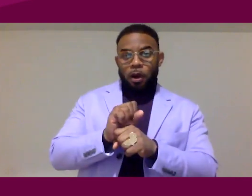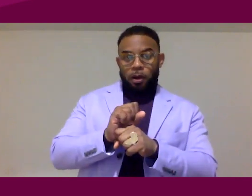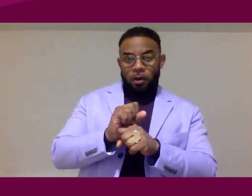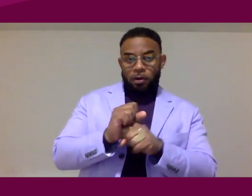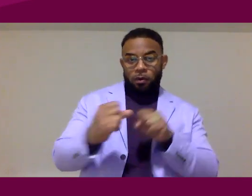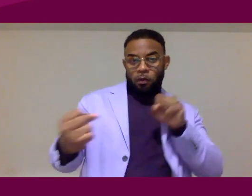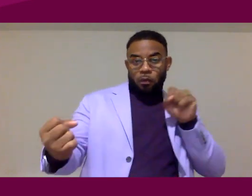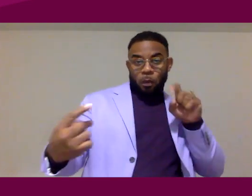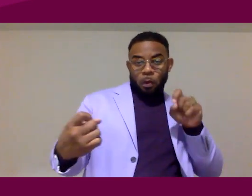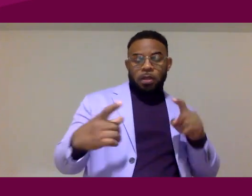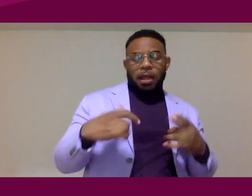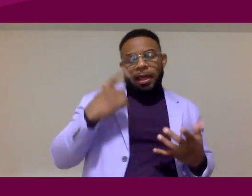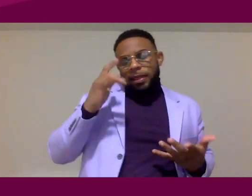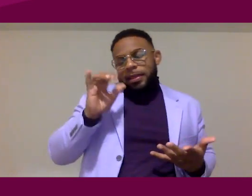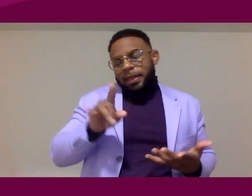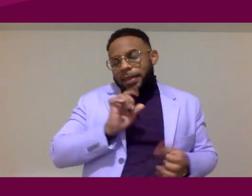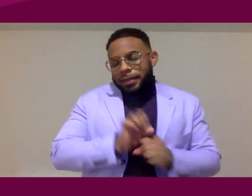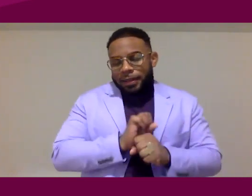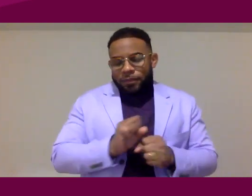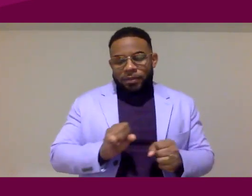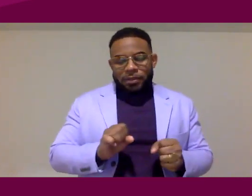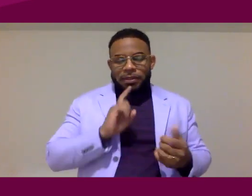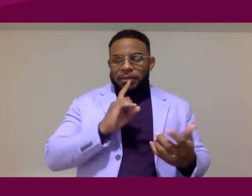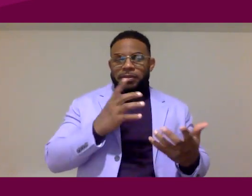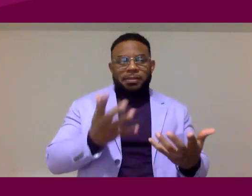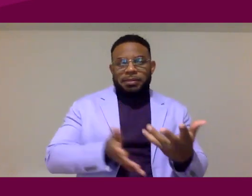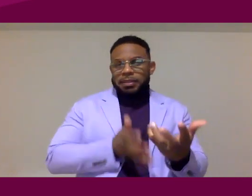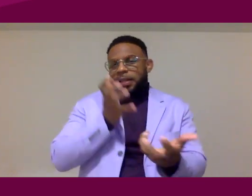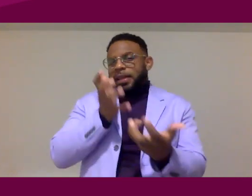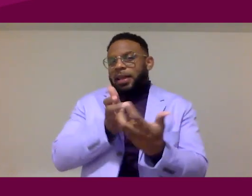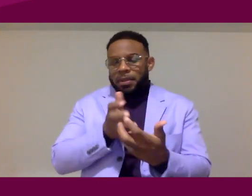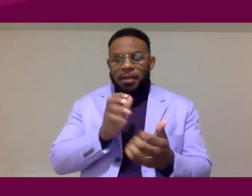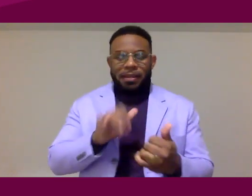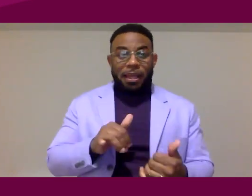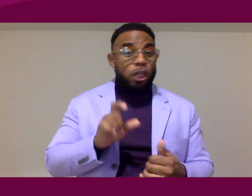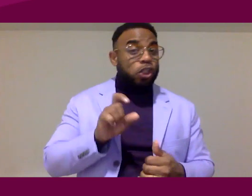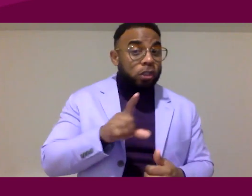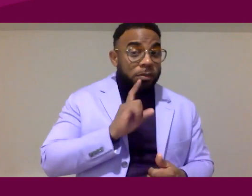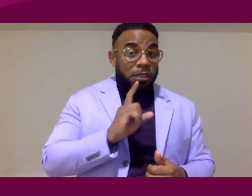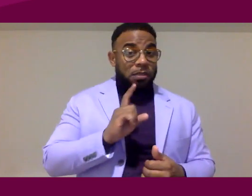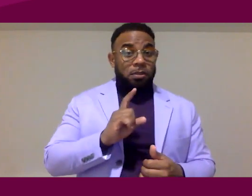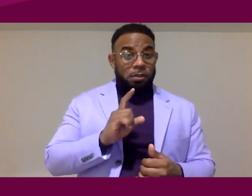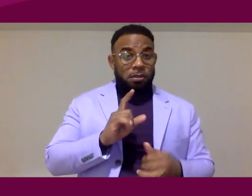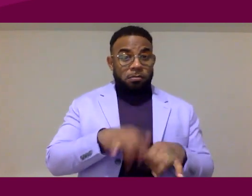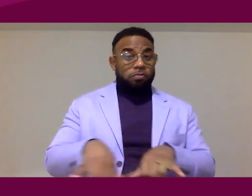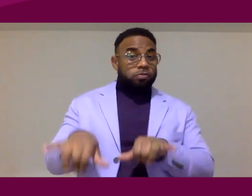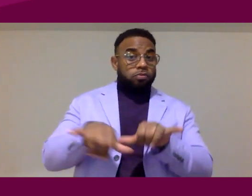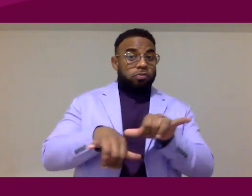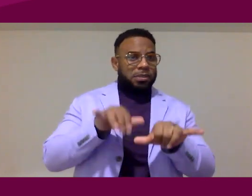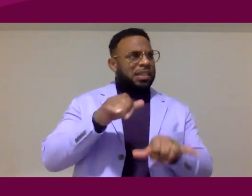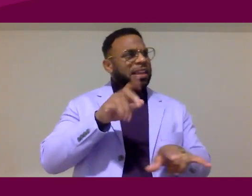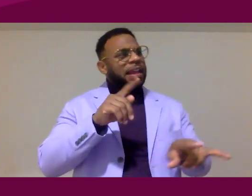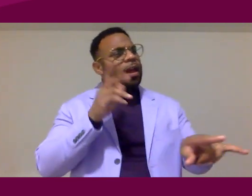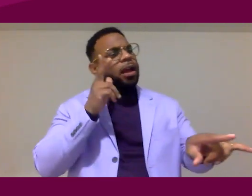So, I think that that definitely is a accommodation that should be staying. Kat, I'd love to hear from you.